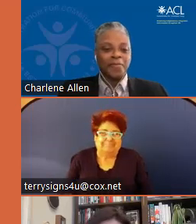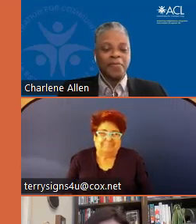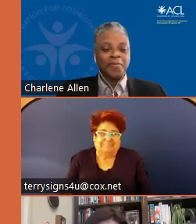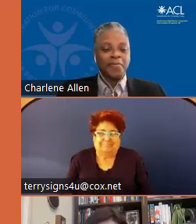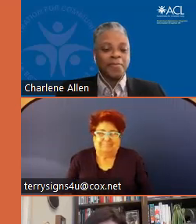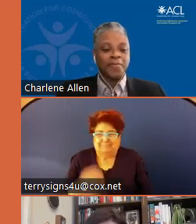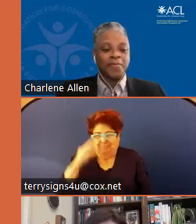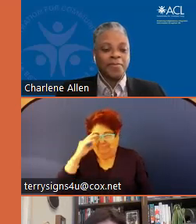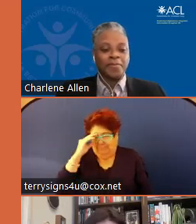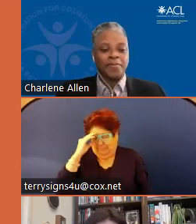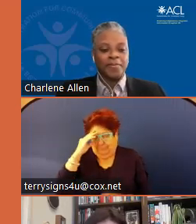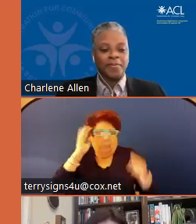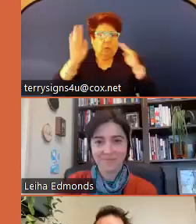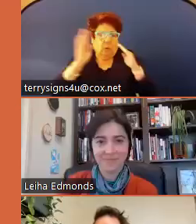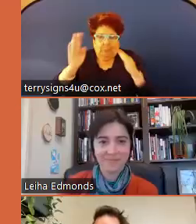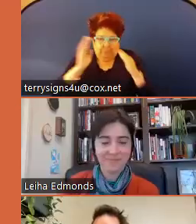Hello, everyone. We are excited